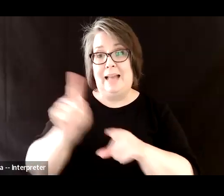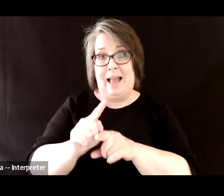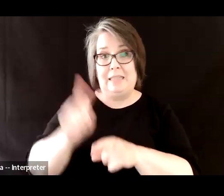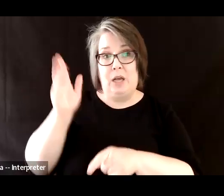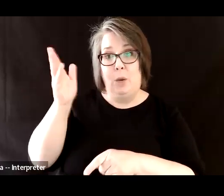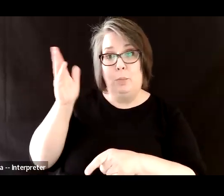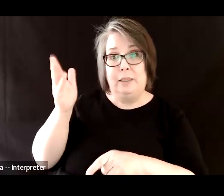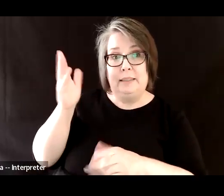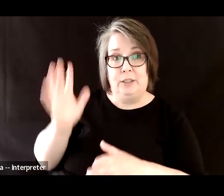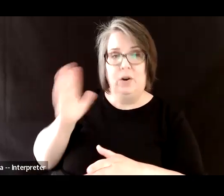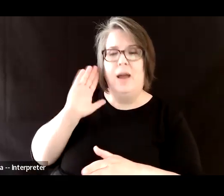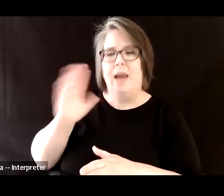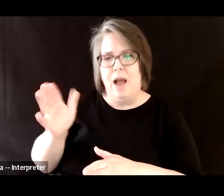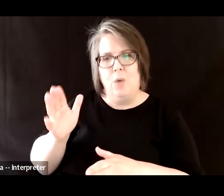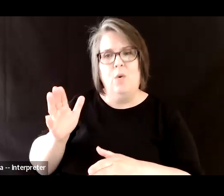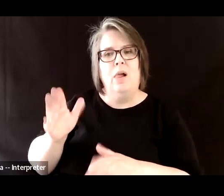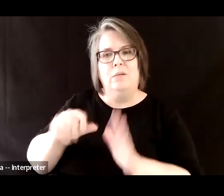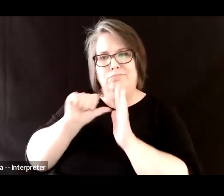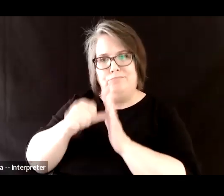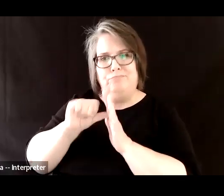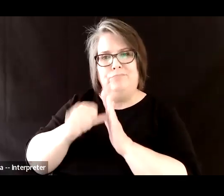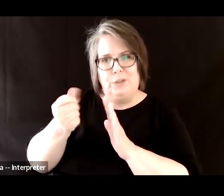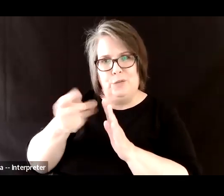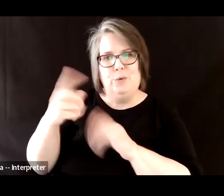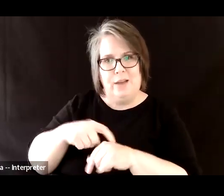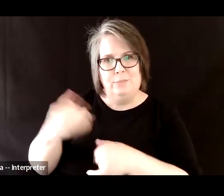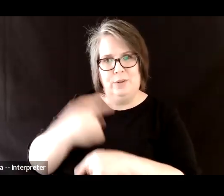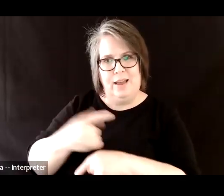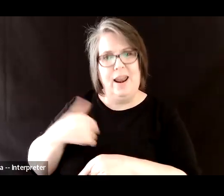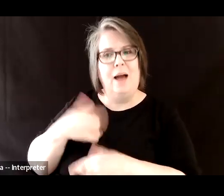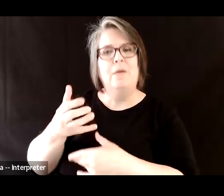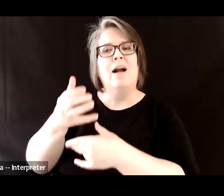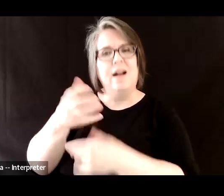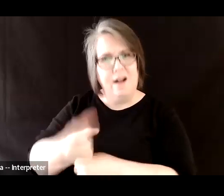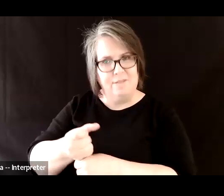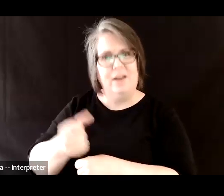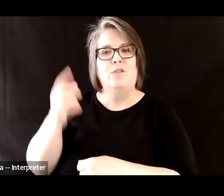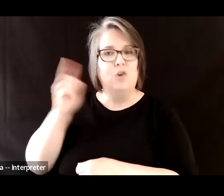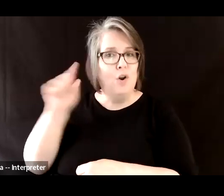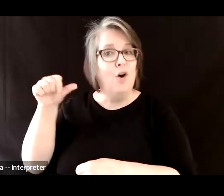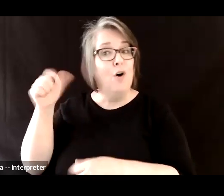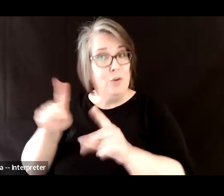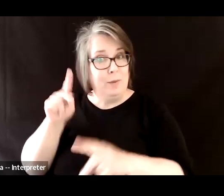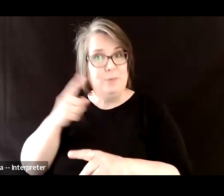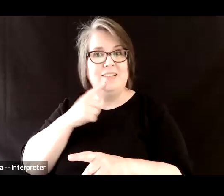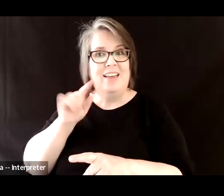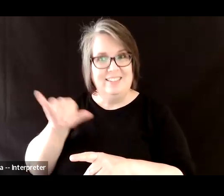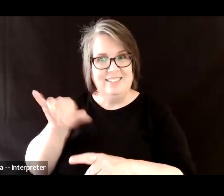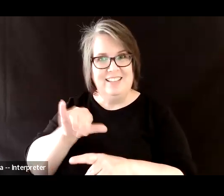going to sort of hard on this a couple of times today and I'm confident that I have heard a couple of other folks say this in other presentations today as well.